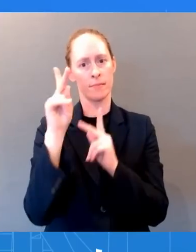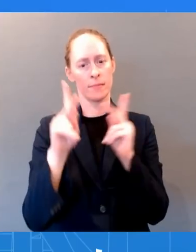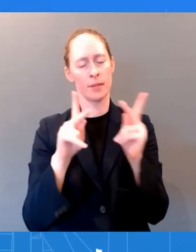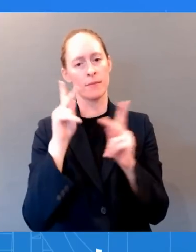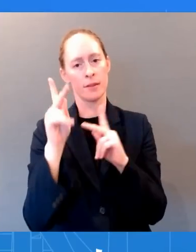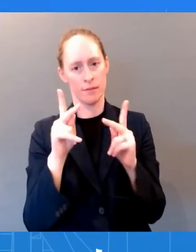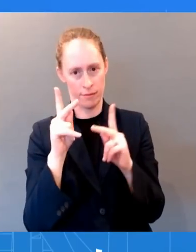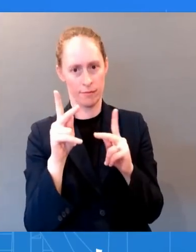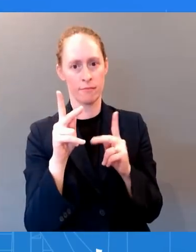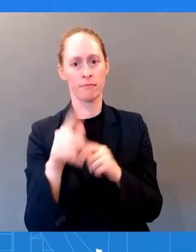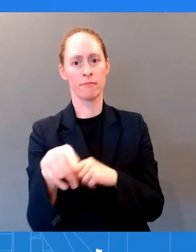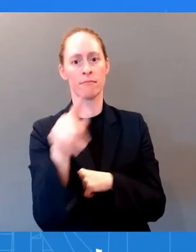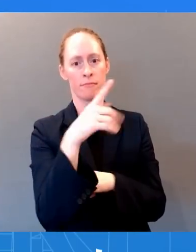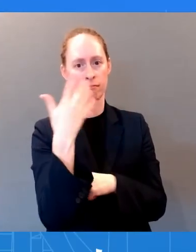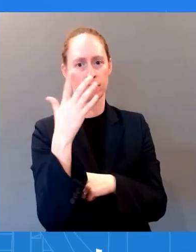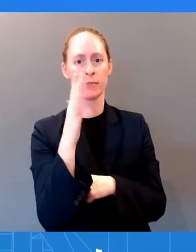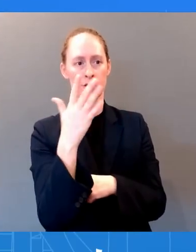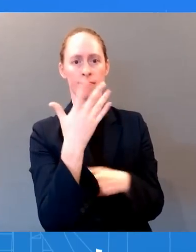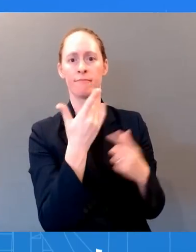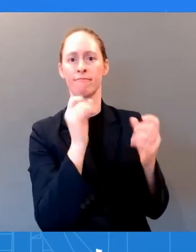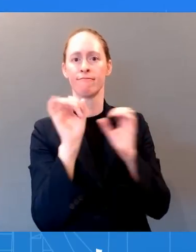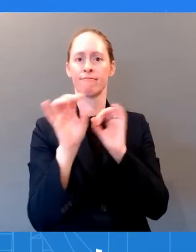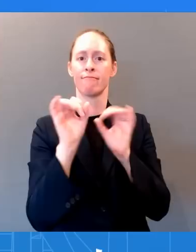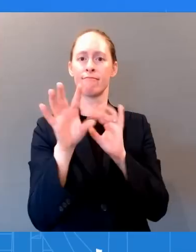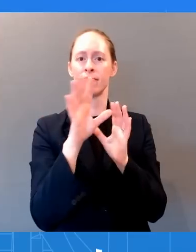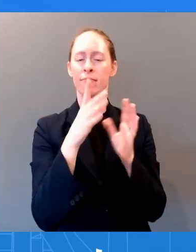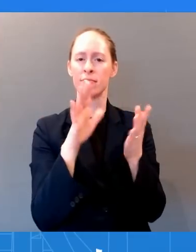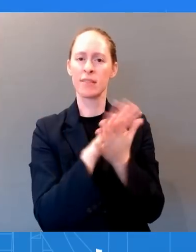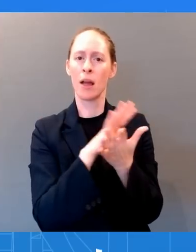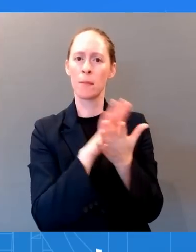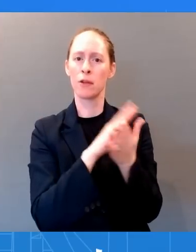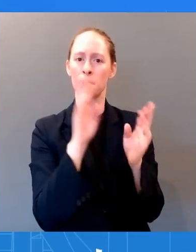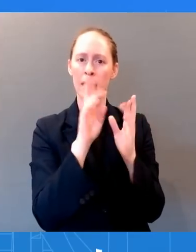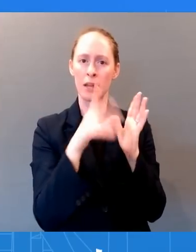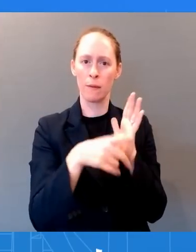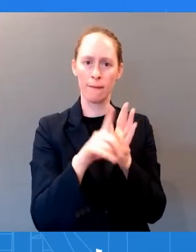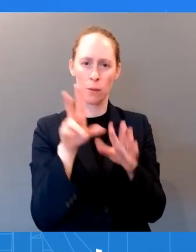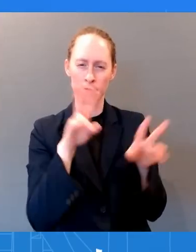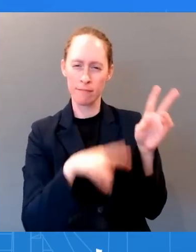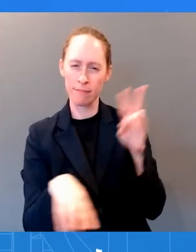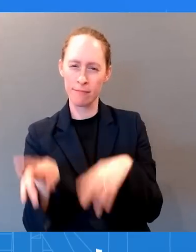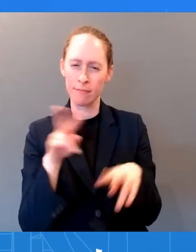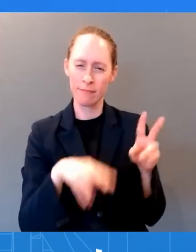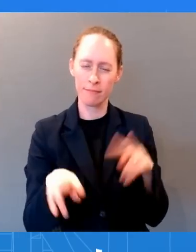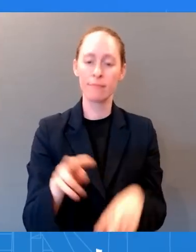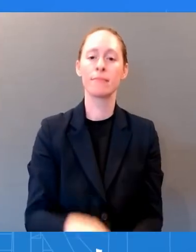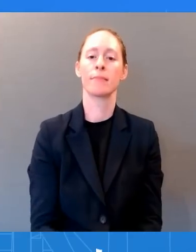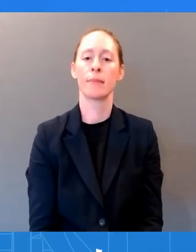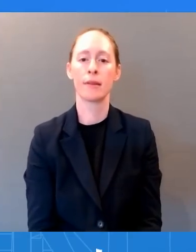or have beyond the Chief of Mission stage. We're working to process those cases as quickly as possible.